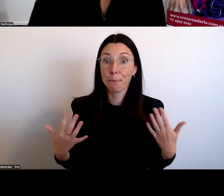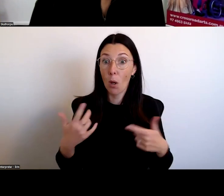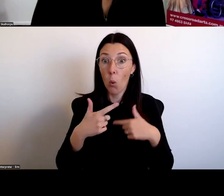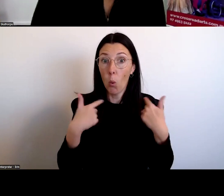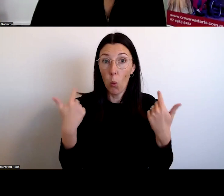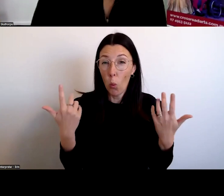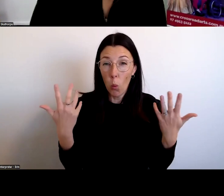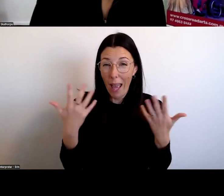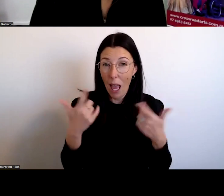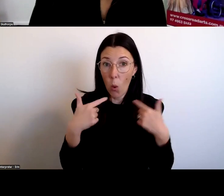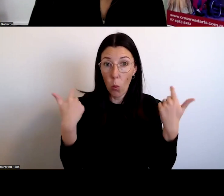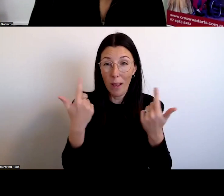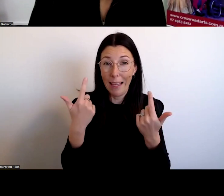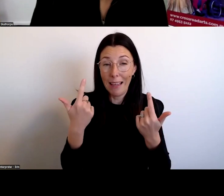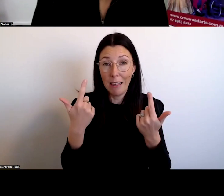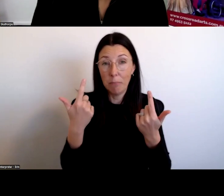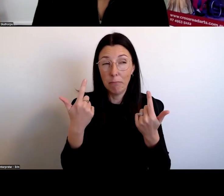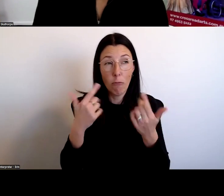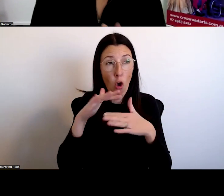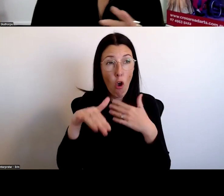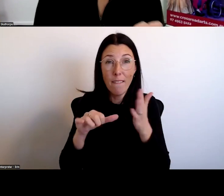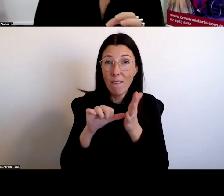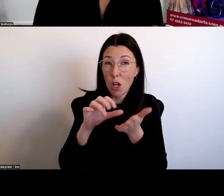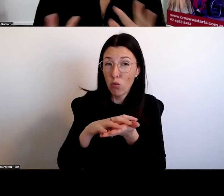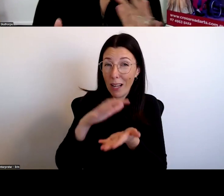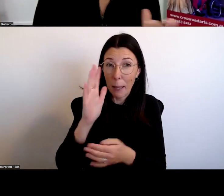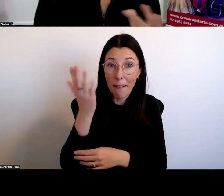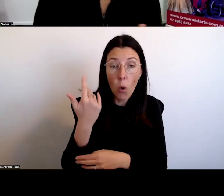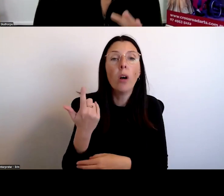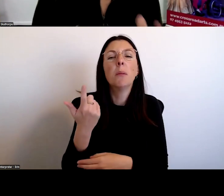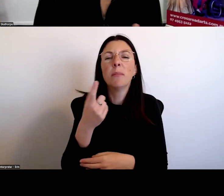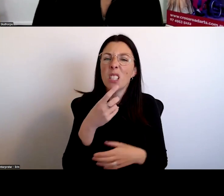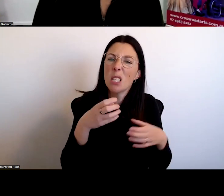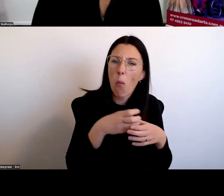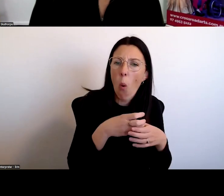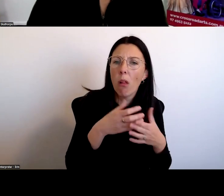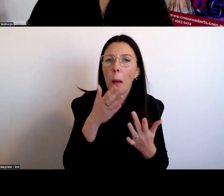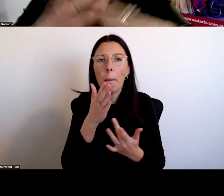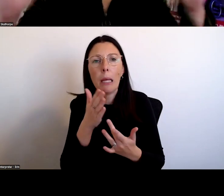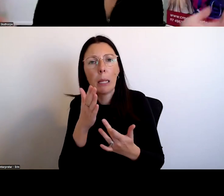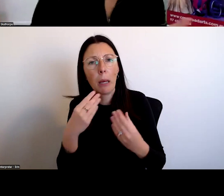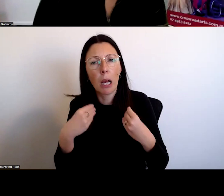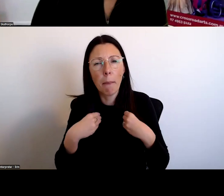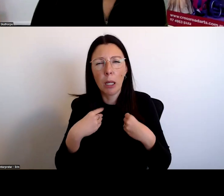like most multimedia companies, we had a bit of a stab in the dark sometimes at trying to do